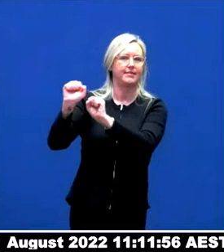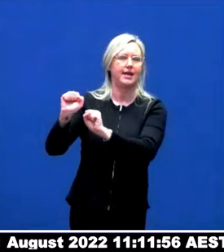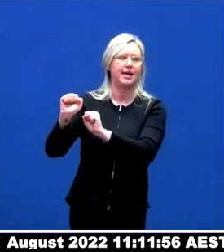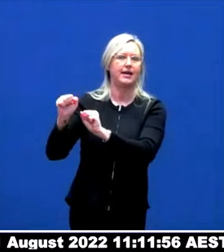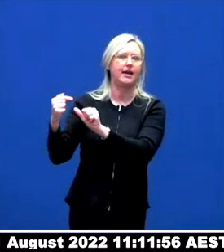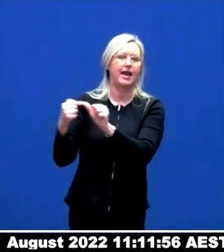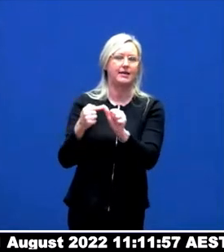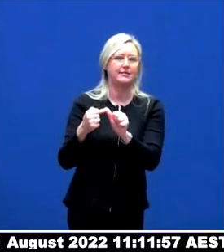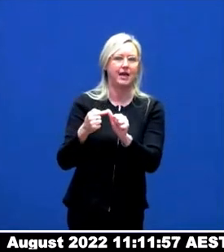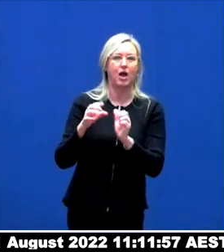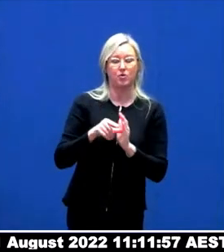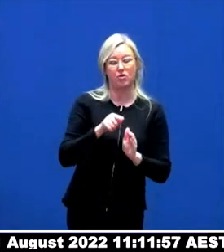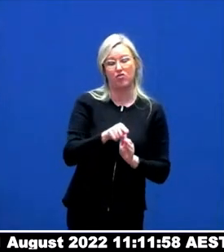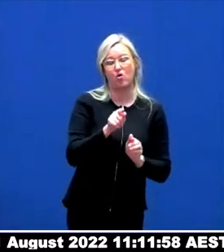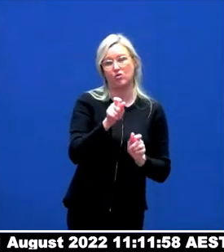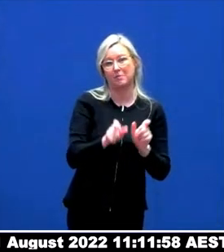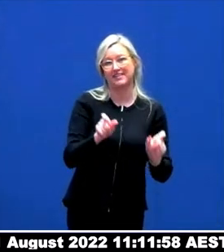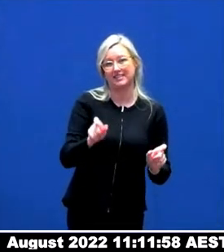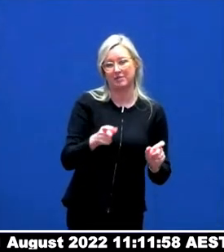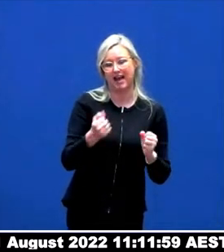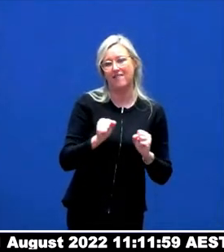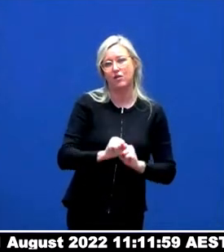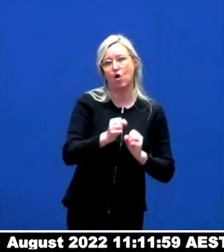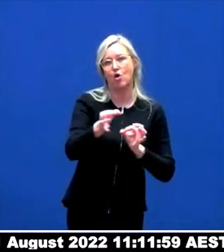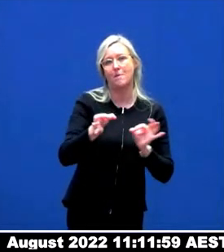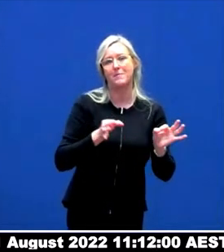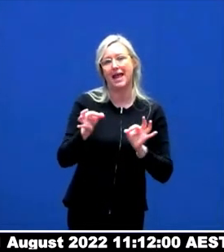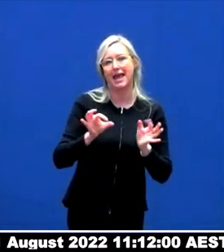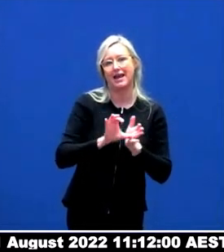plan and are in sort of full purview, if you want to call it that, of the Agency.